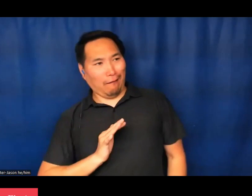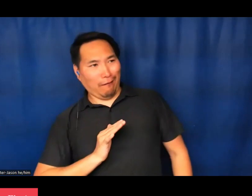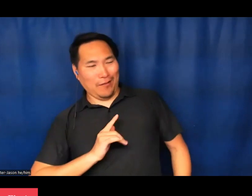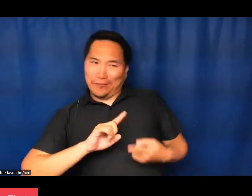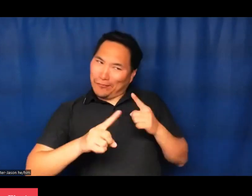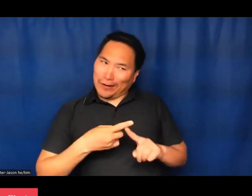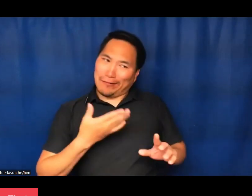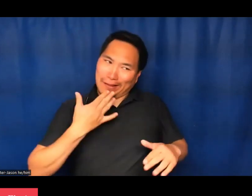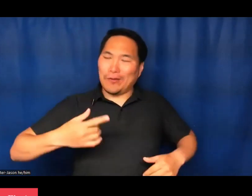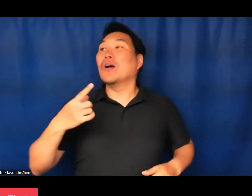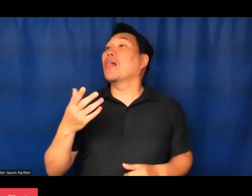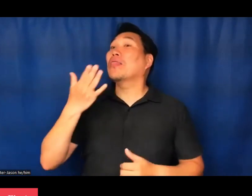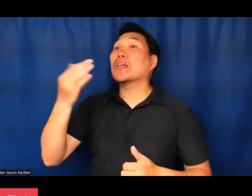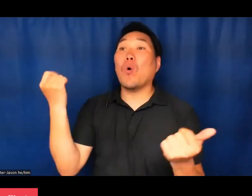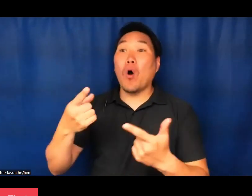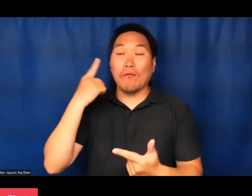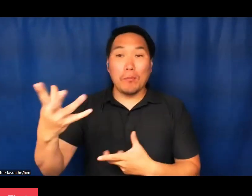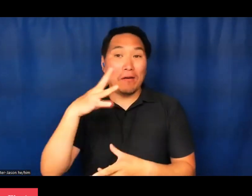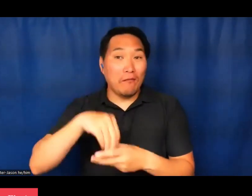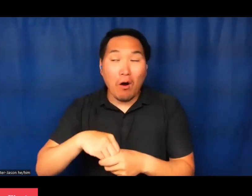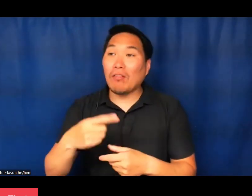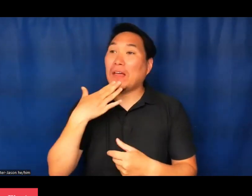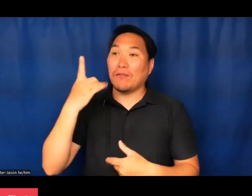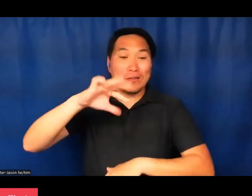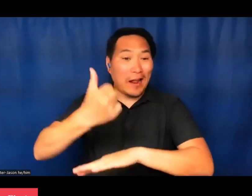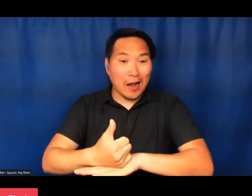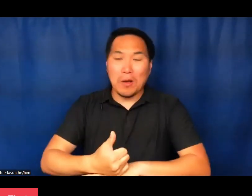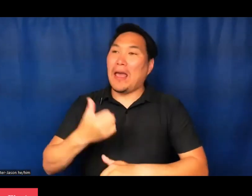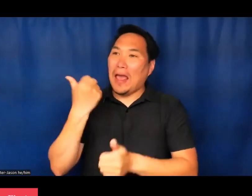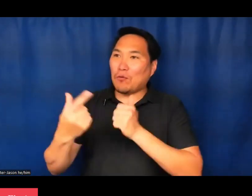Thank you for putting this together. Everybody who had a role in it. It's really nice to be back in person.